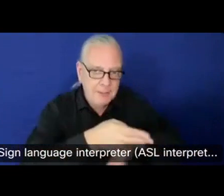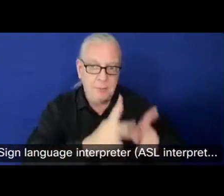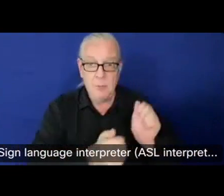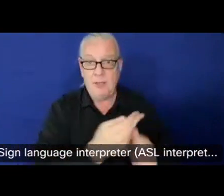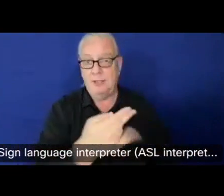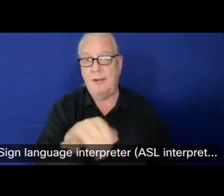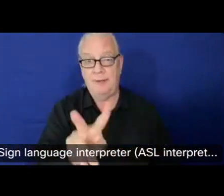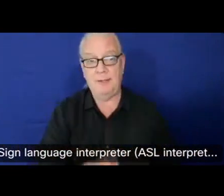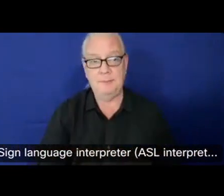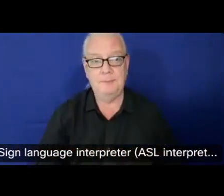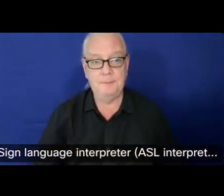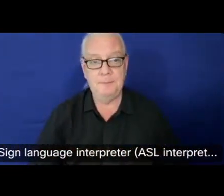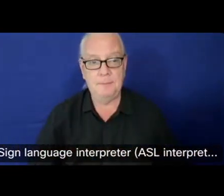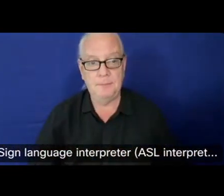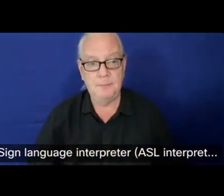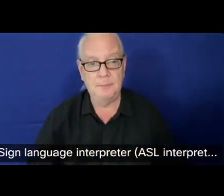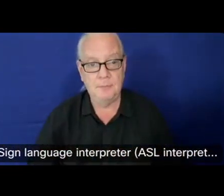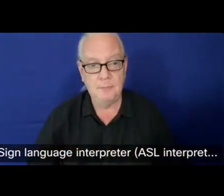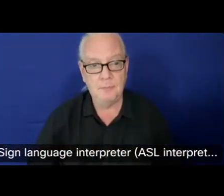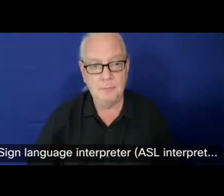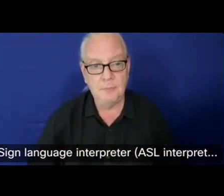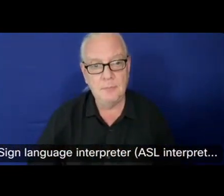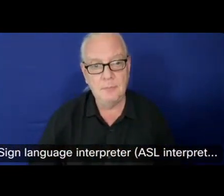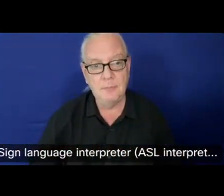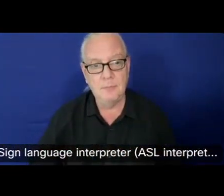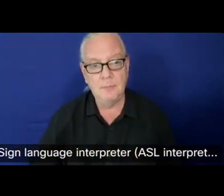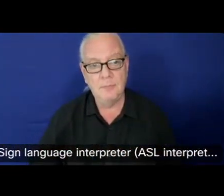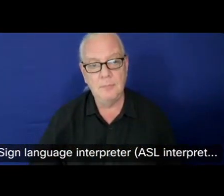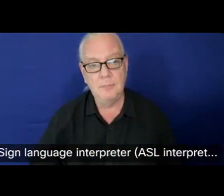differentiate away from calling people in medical spaces